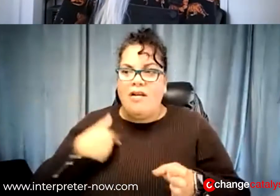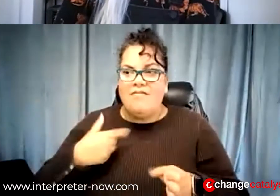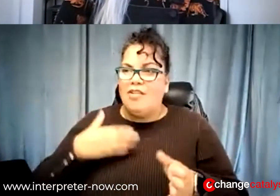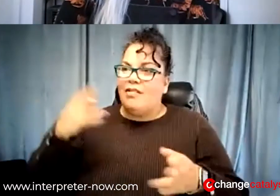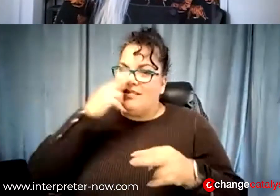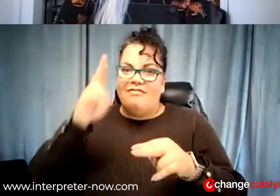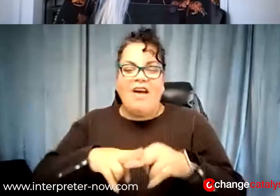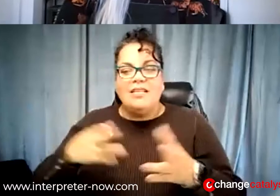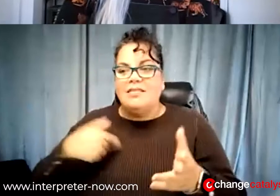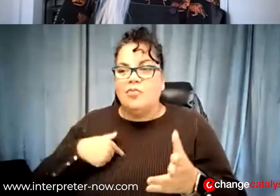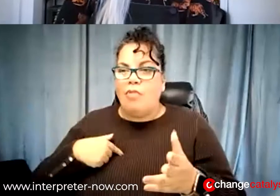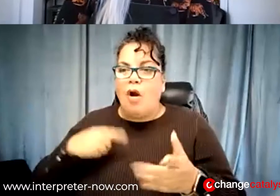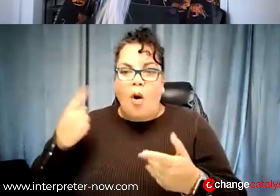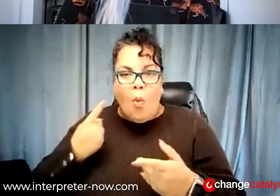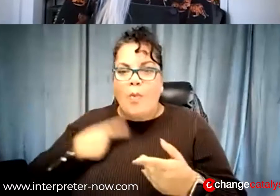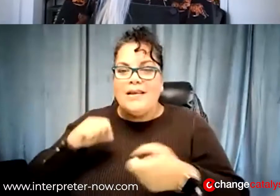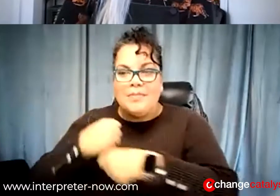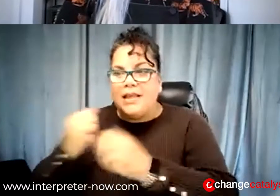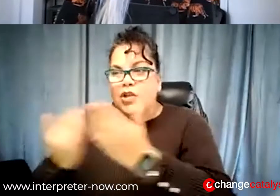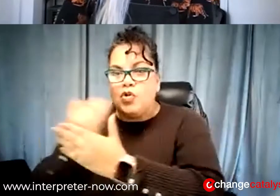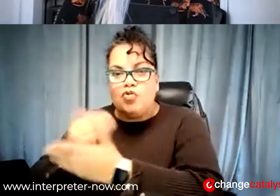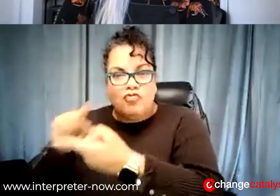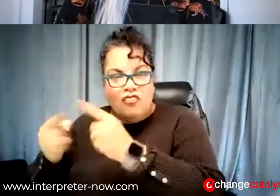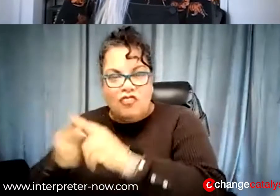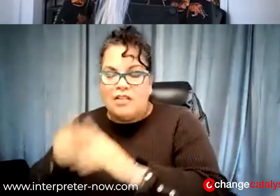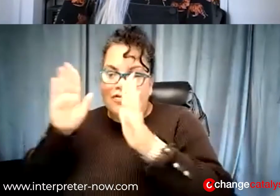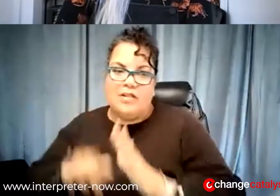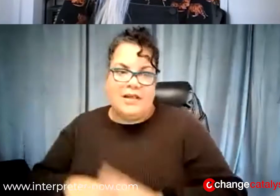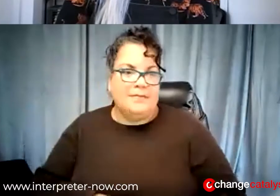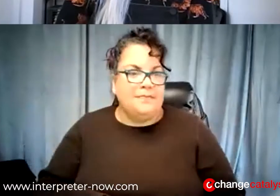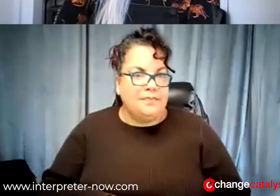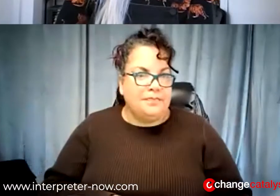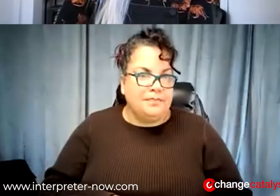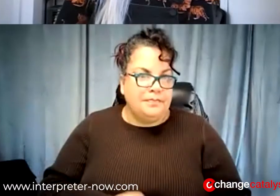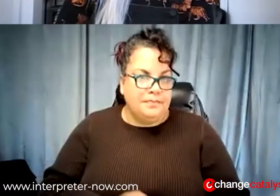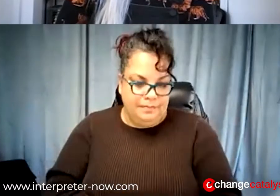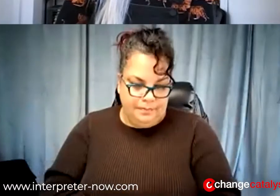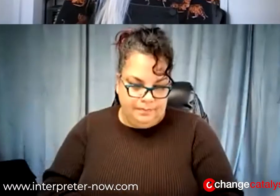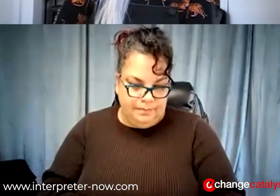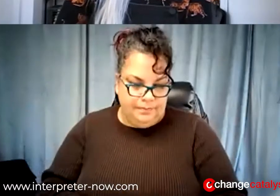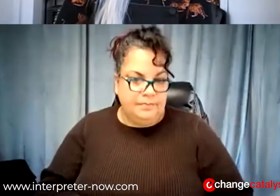It's very invigorating. Nice. Yeah.